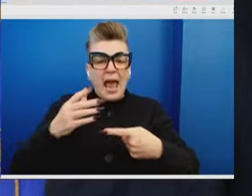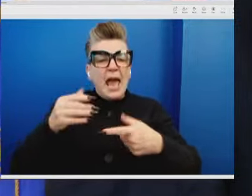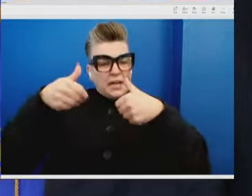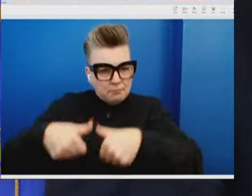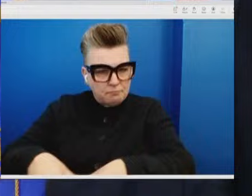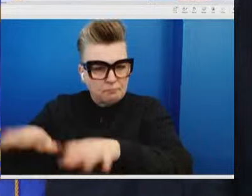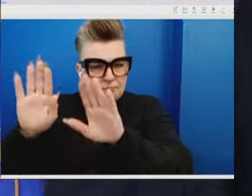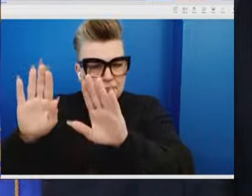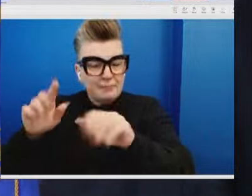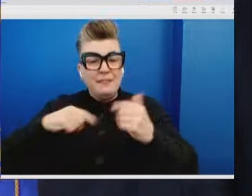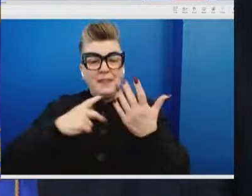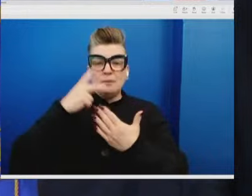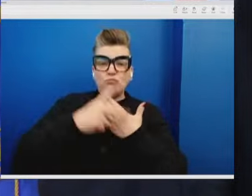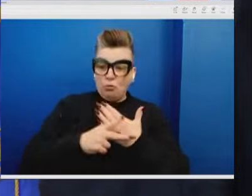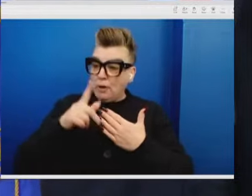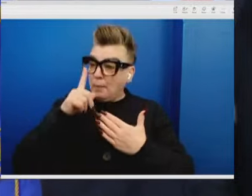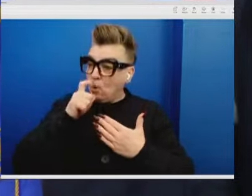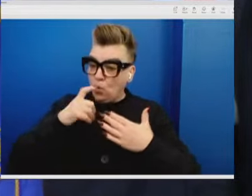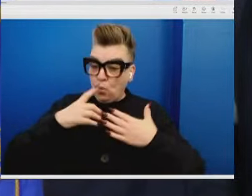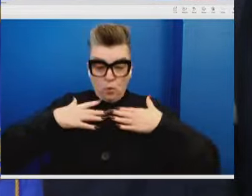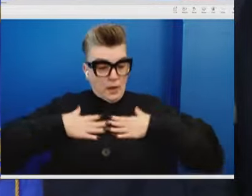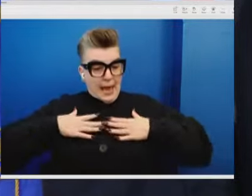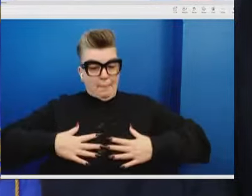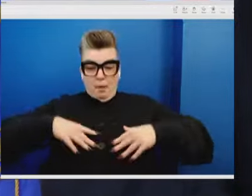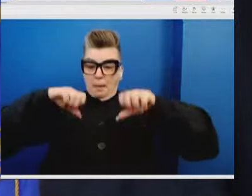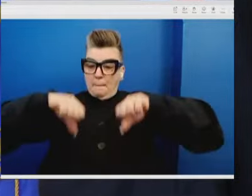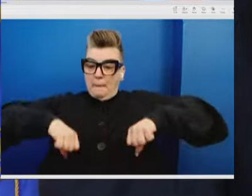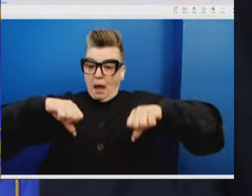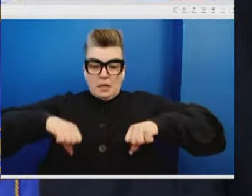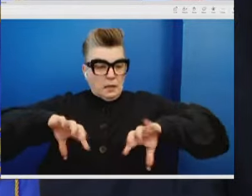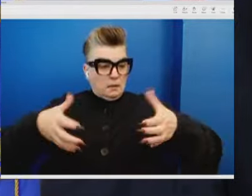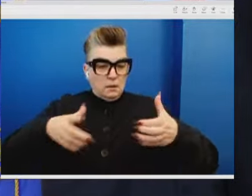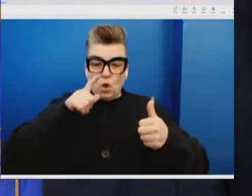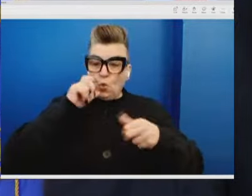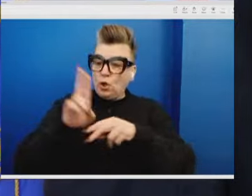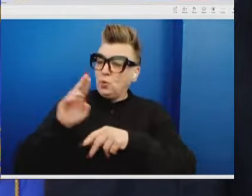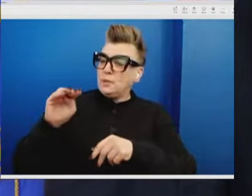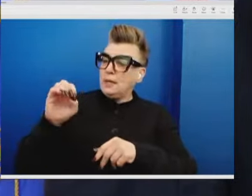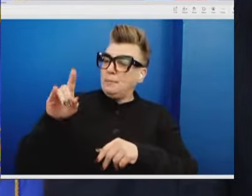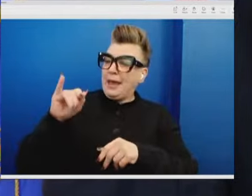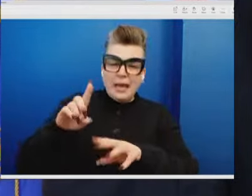on Medicaid with work, with job training, education, volunteer opportunities, all the